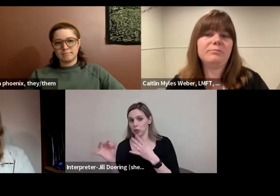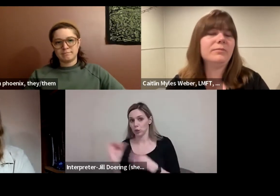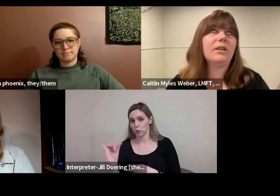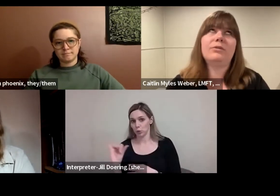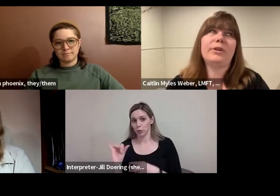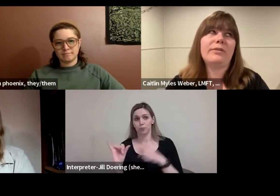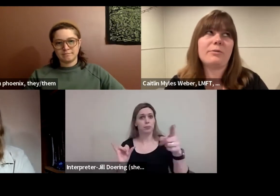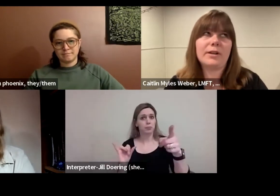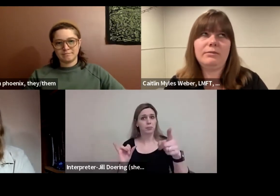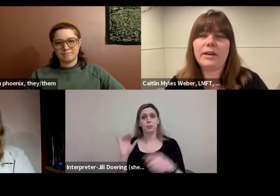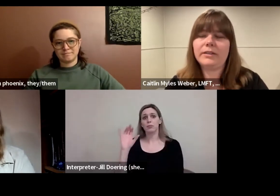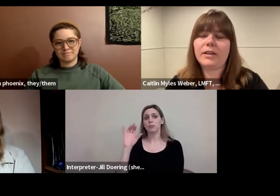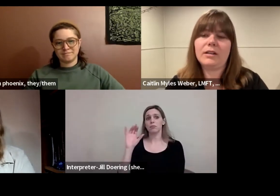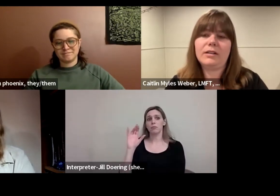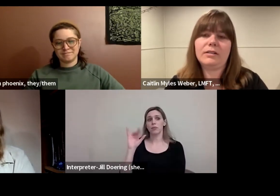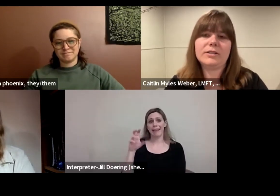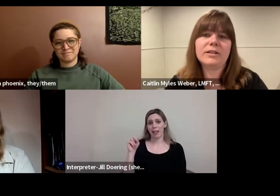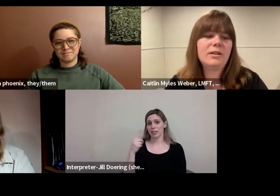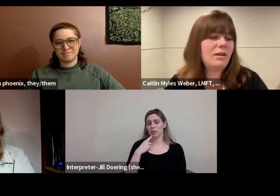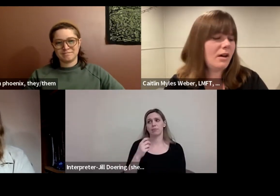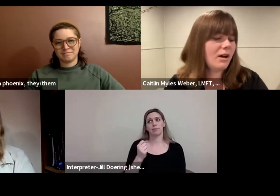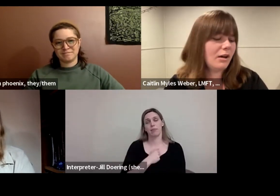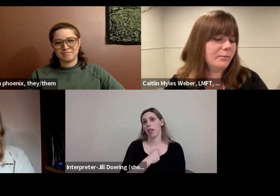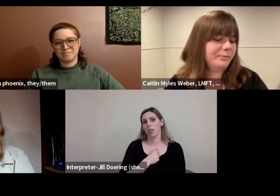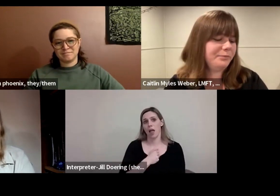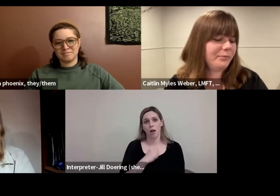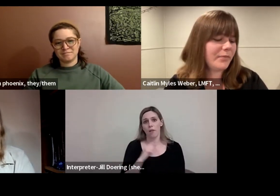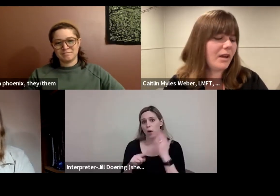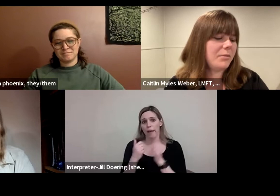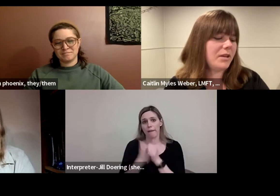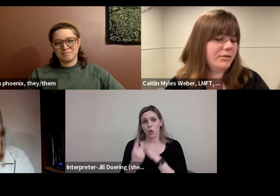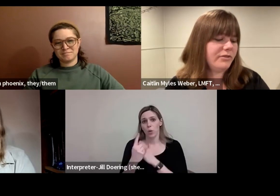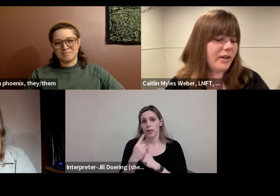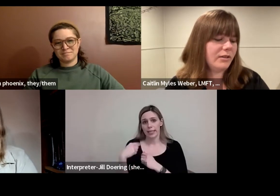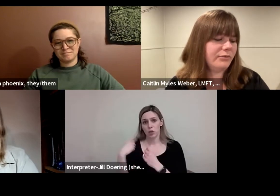I love what everyone has said and I'm a huge fan